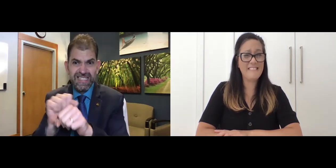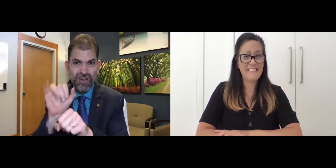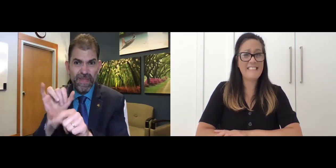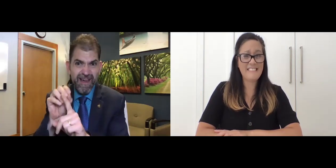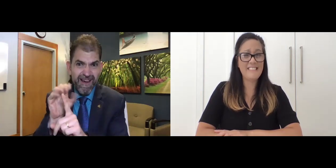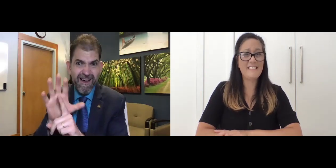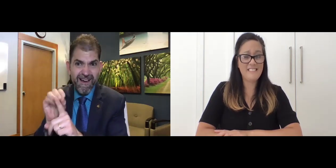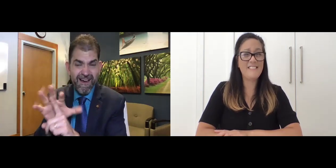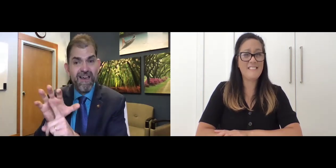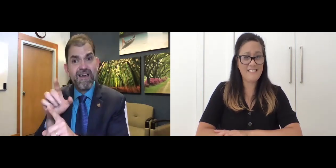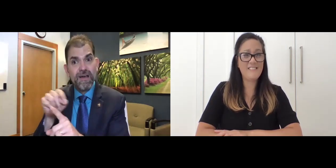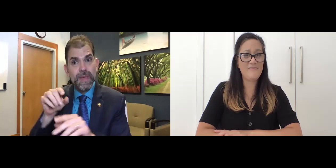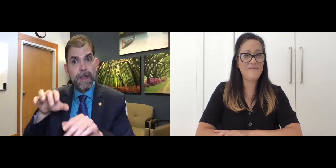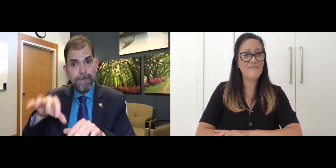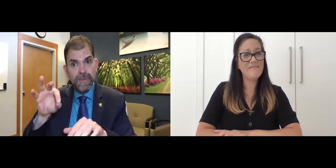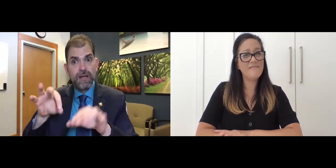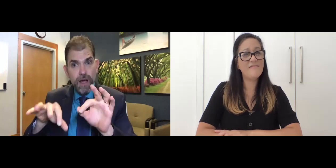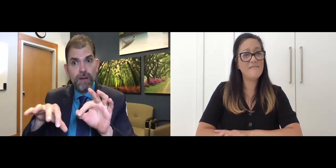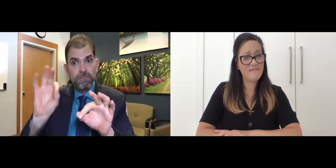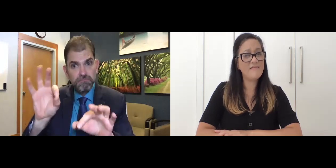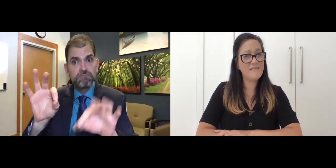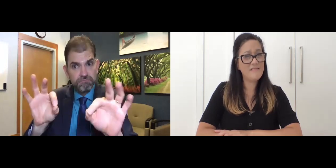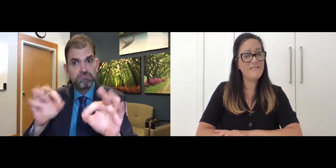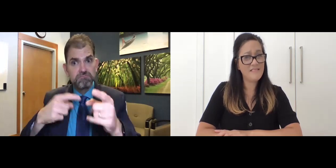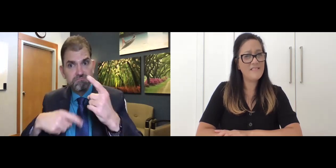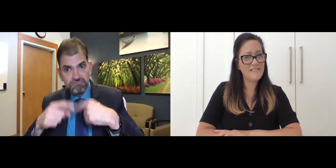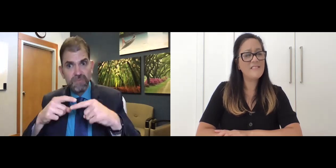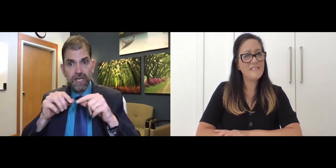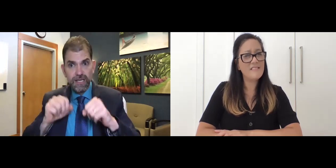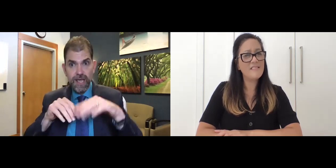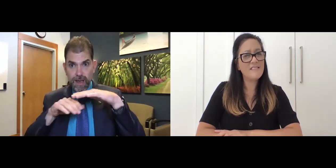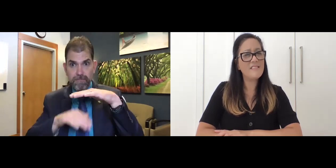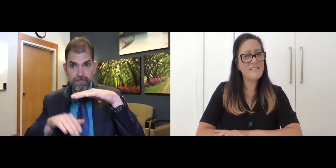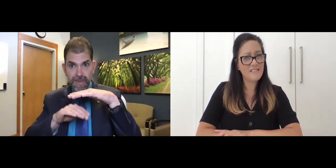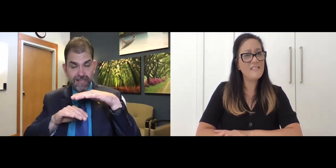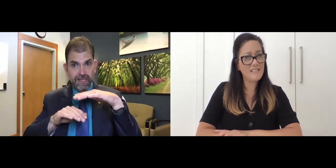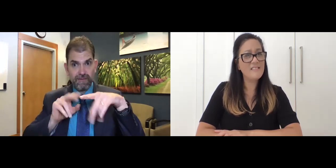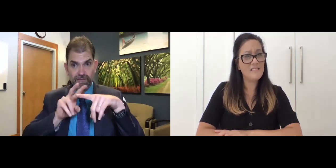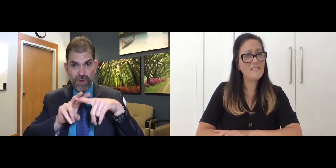So we have to work on that exposure and they do pick up sign language very